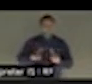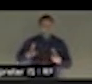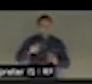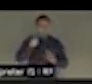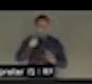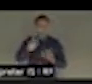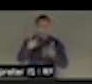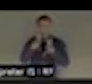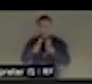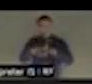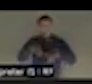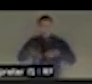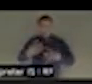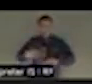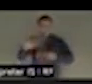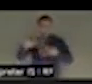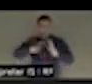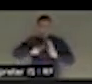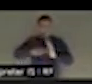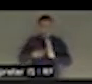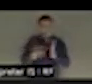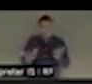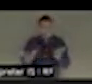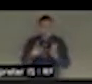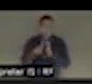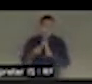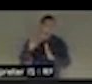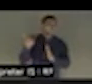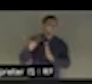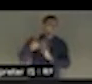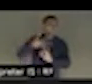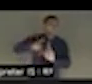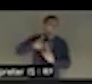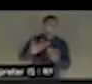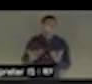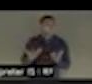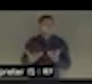captioned, to make sure that we make them more accessible for everyone.